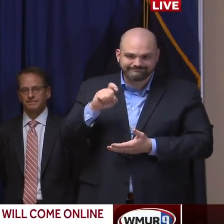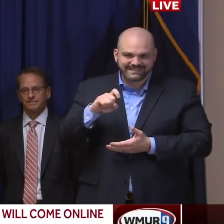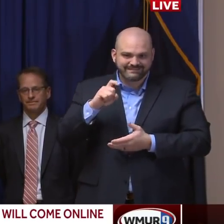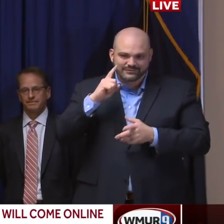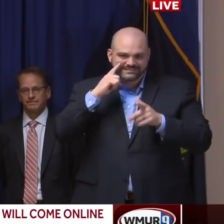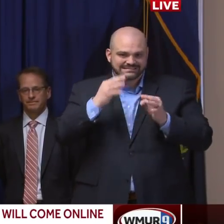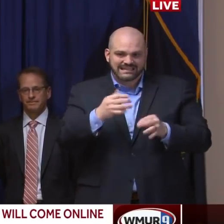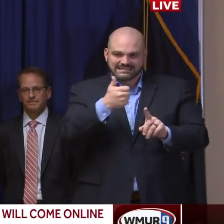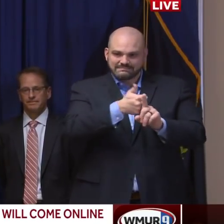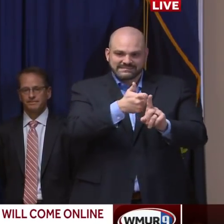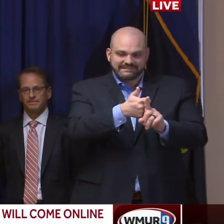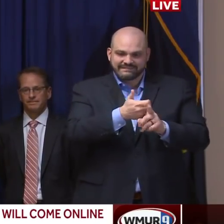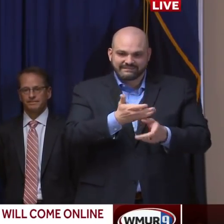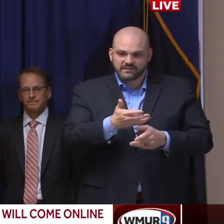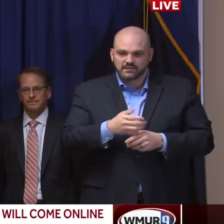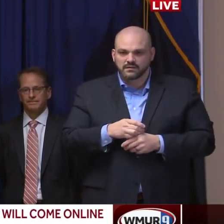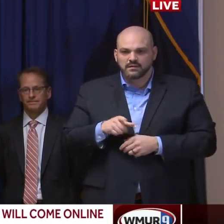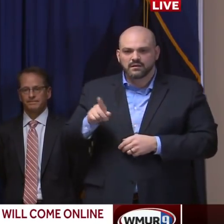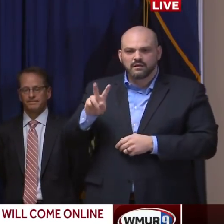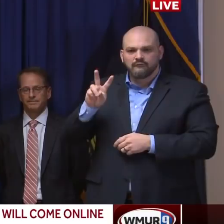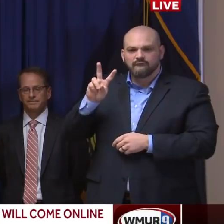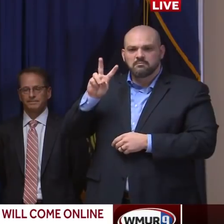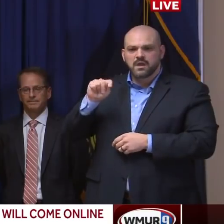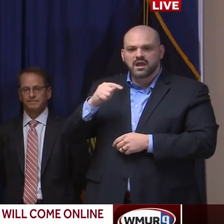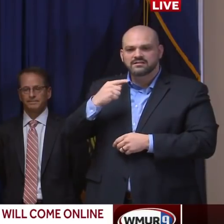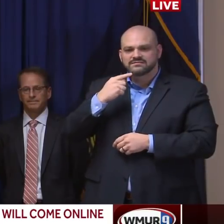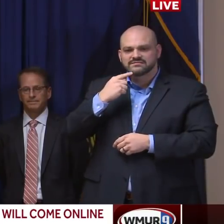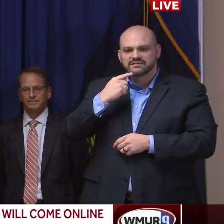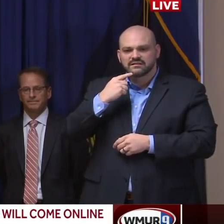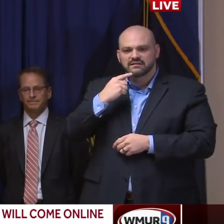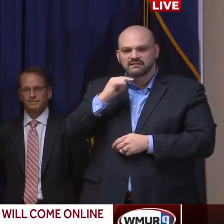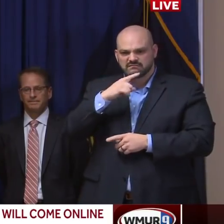AGAIN, THE RESORTS HAVE TO MAKE THEIR DECISIONS ON AROUND.